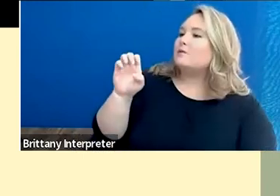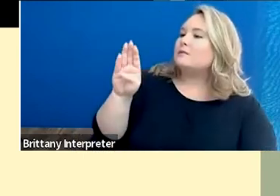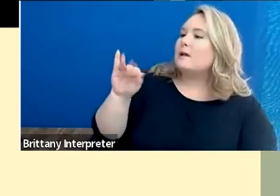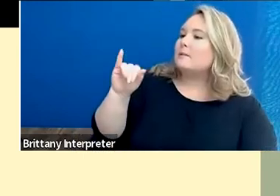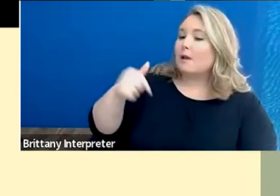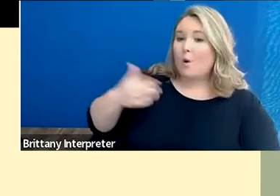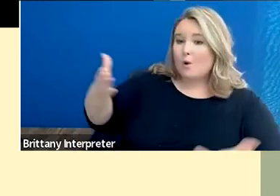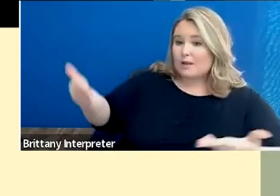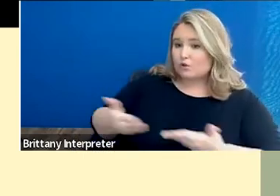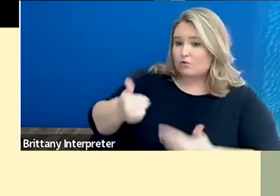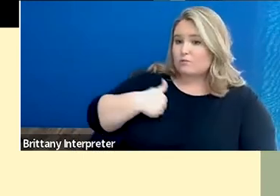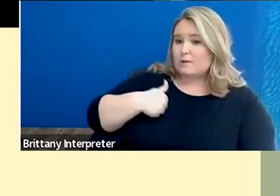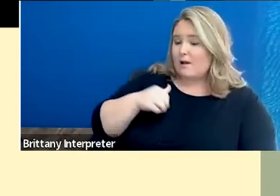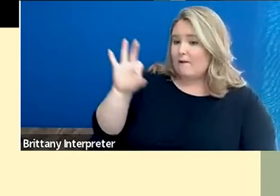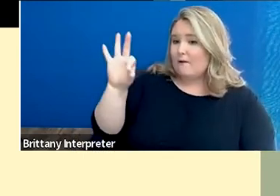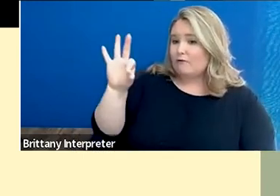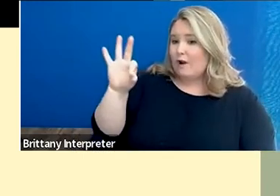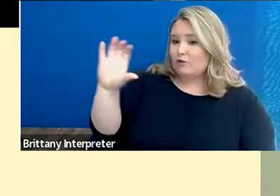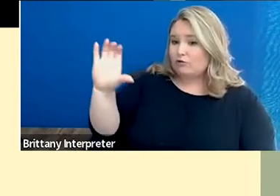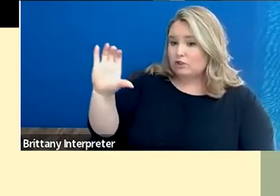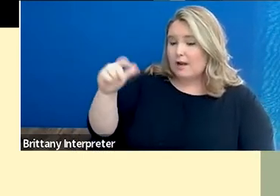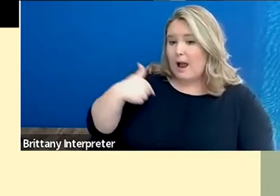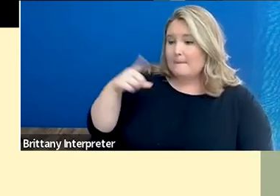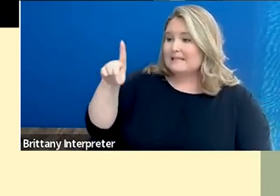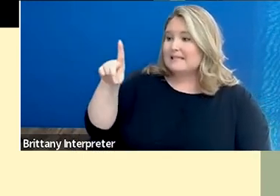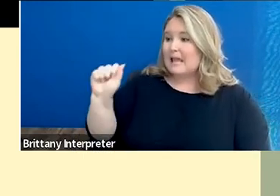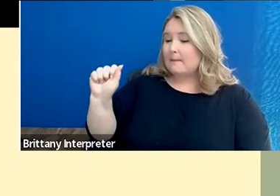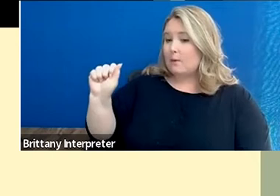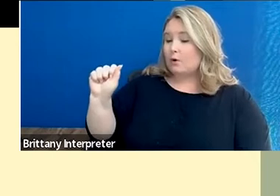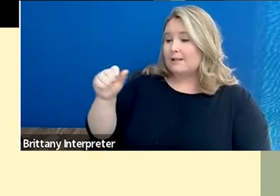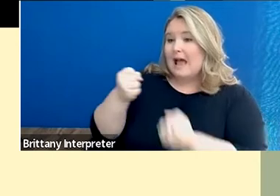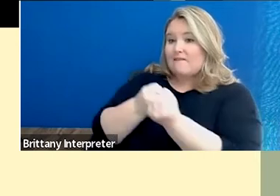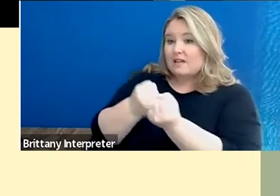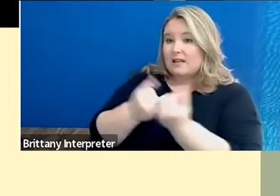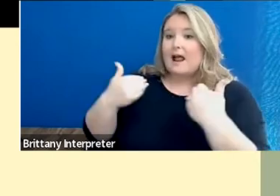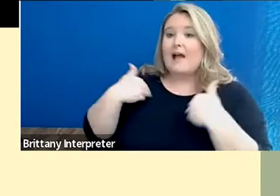My name is Fred Christian. I am a disabled community advocate. I have a social media organization called Impact,